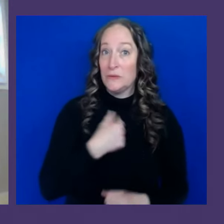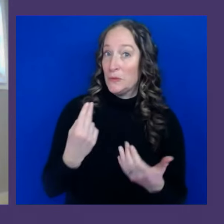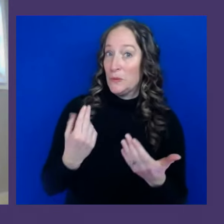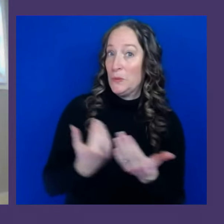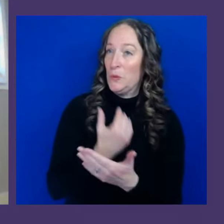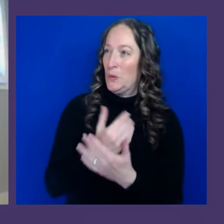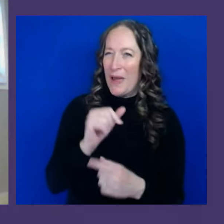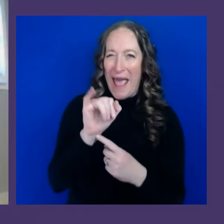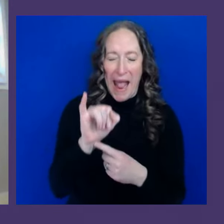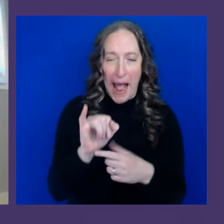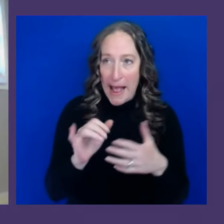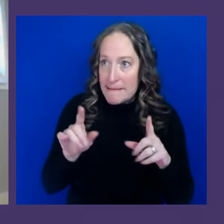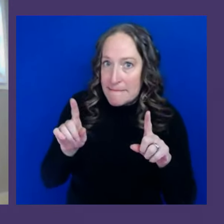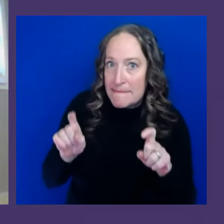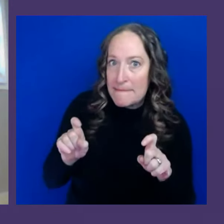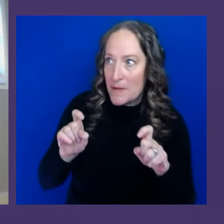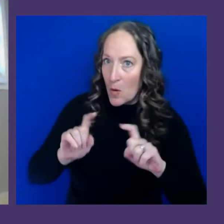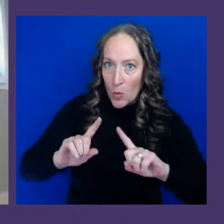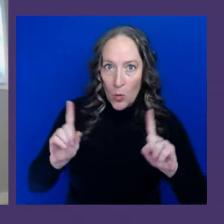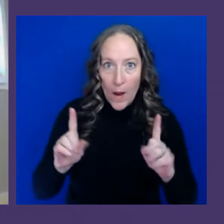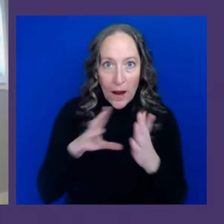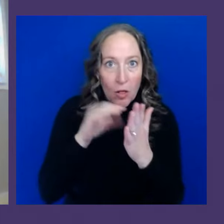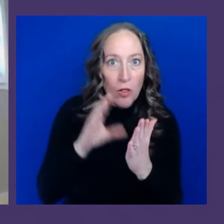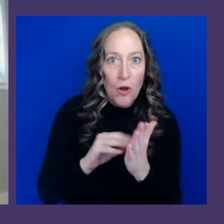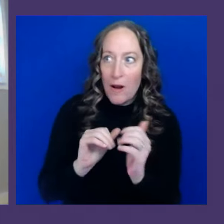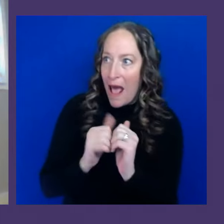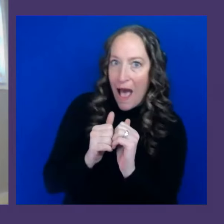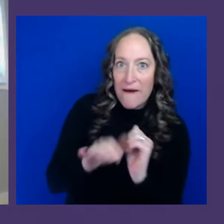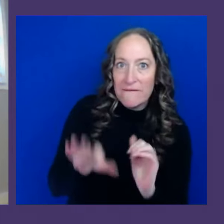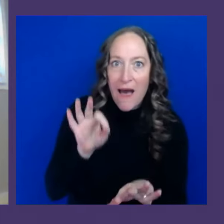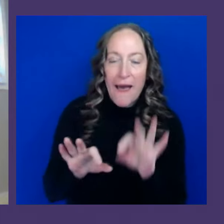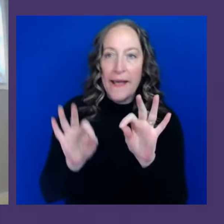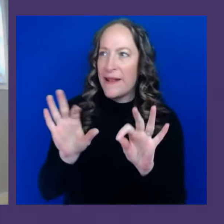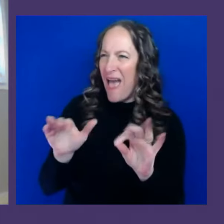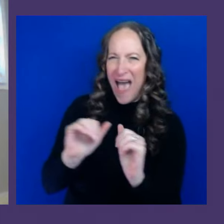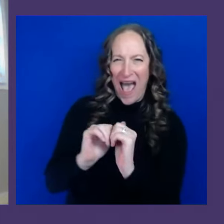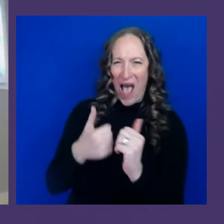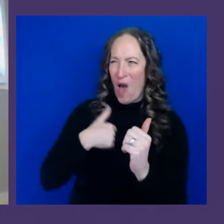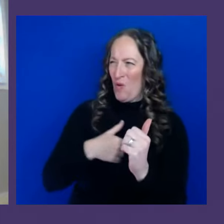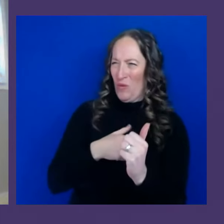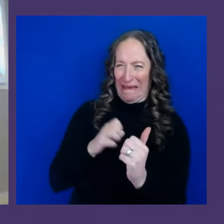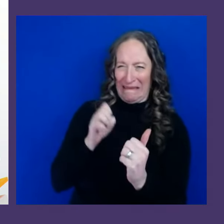how to learn it, what do we need to do to even to get started in this